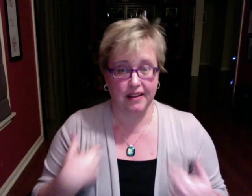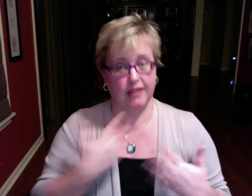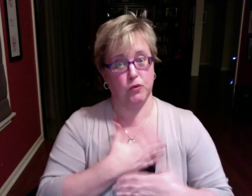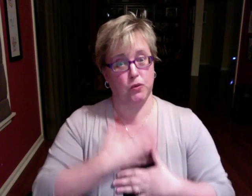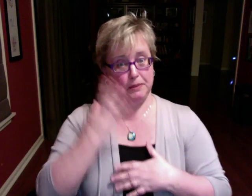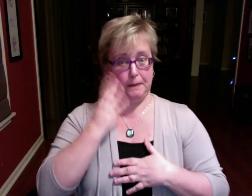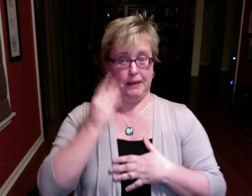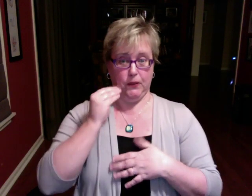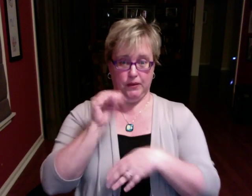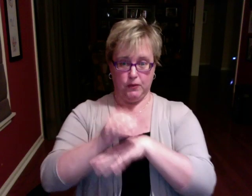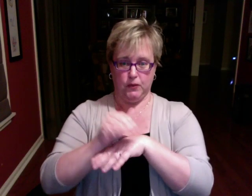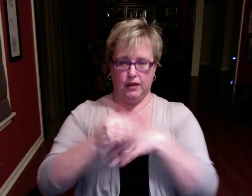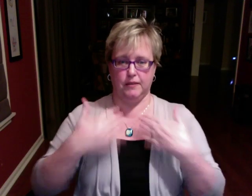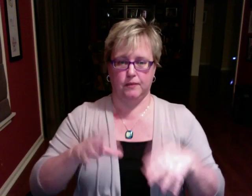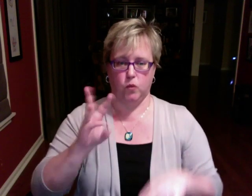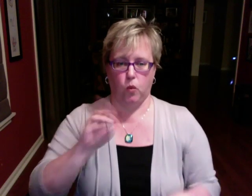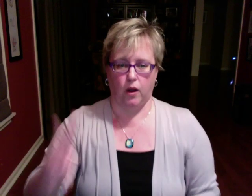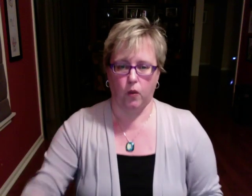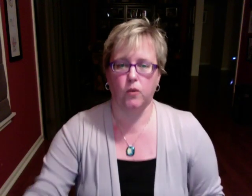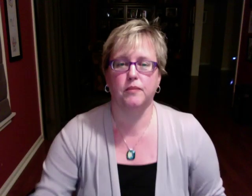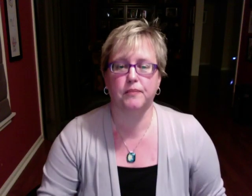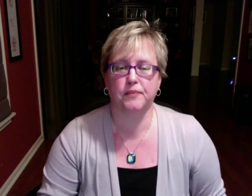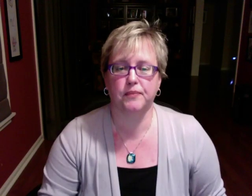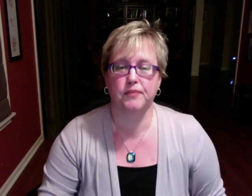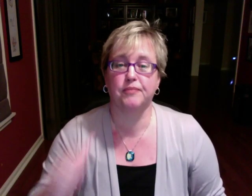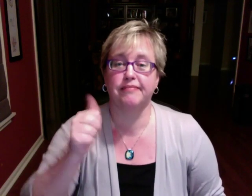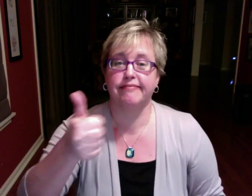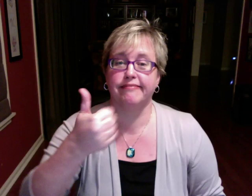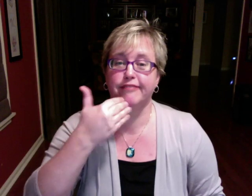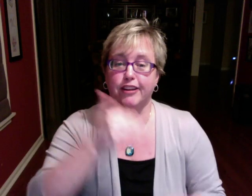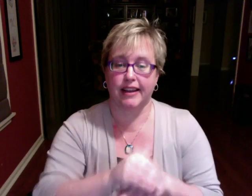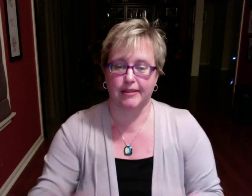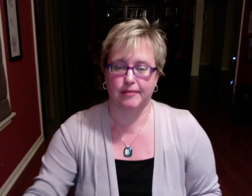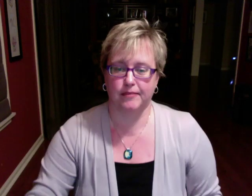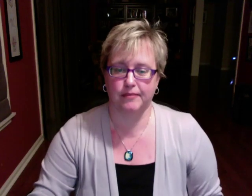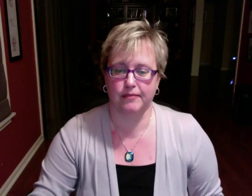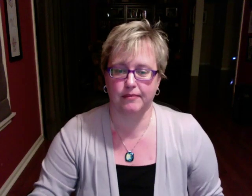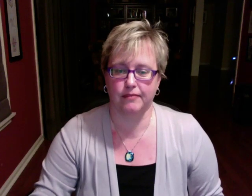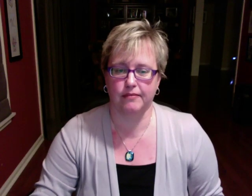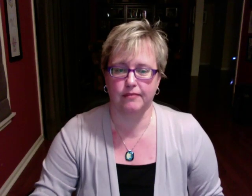But whatever the outcome, I enjoyed the experience itself. Wow! Good night!